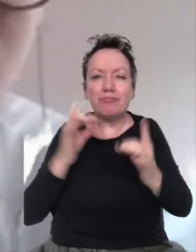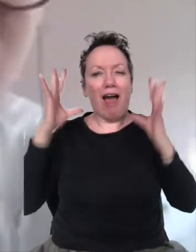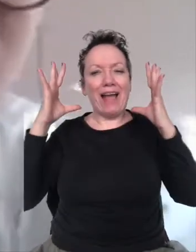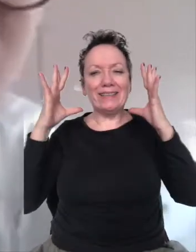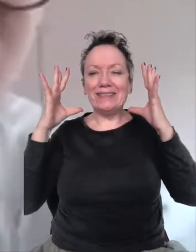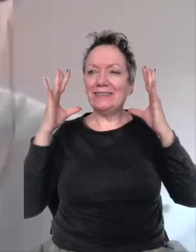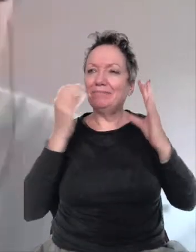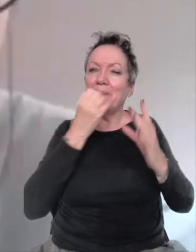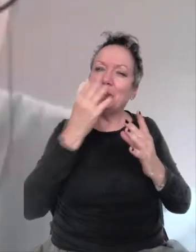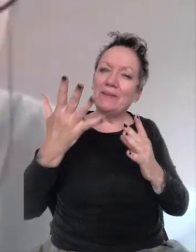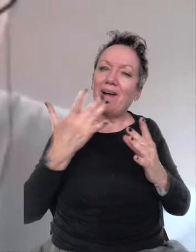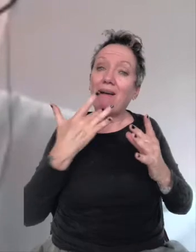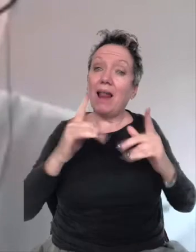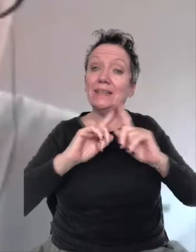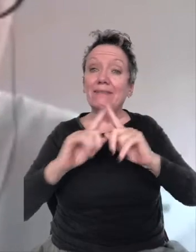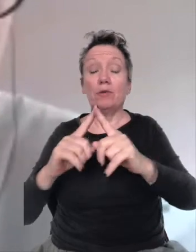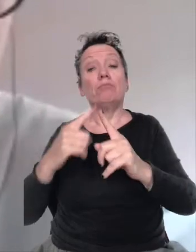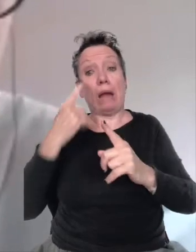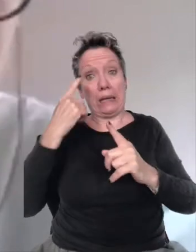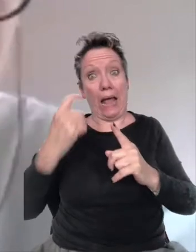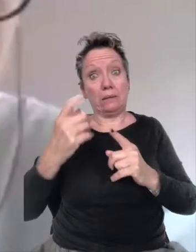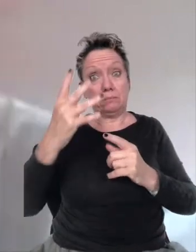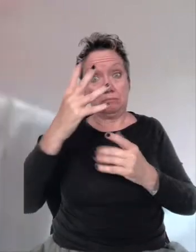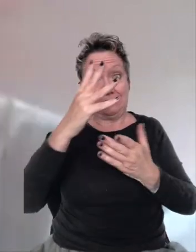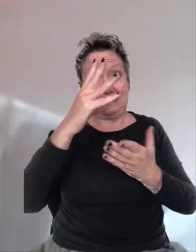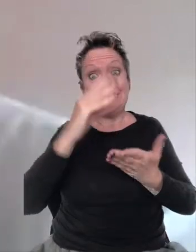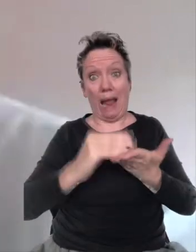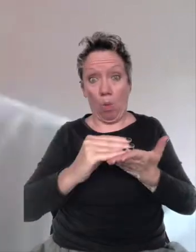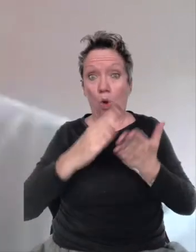Um, and it's free to download on their curious arts website.